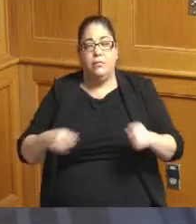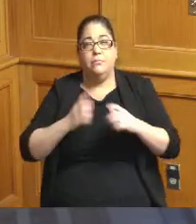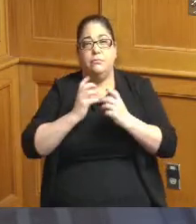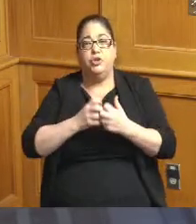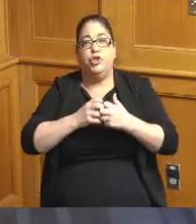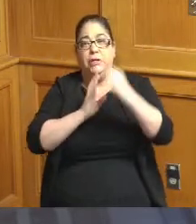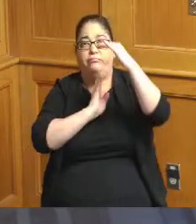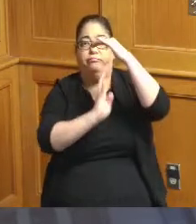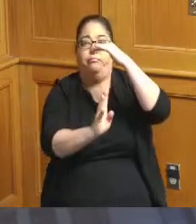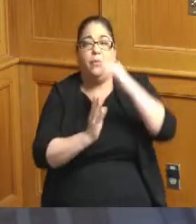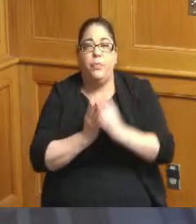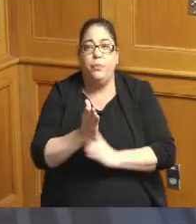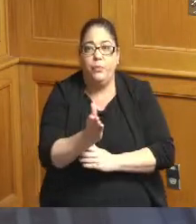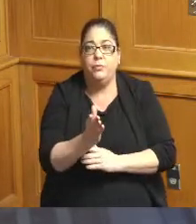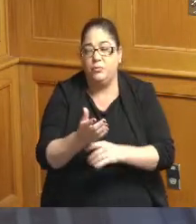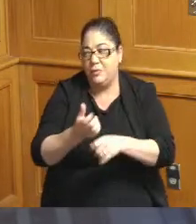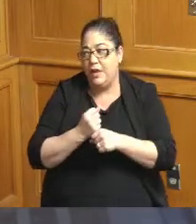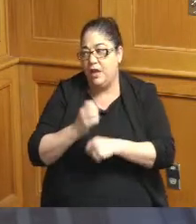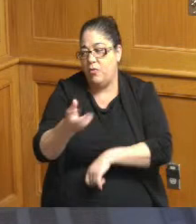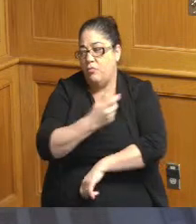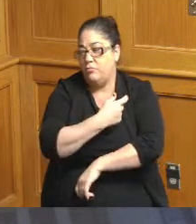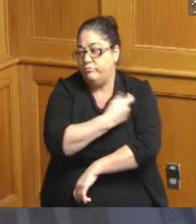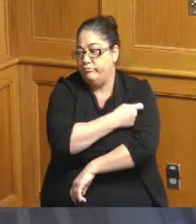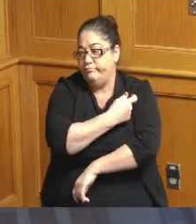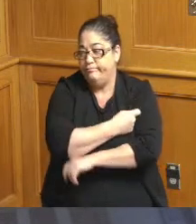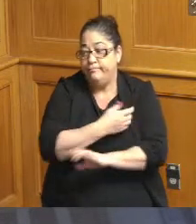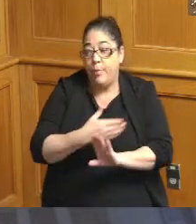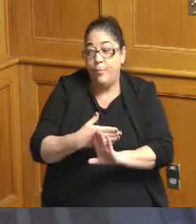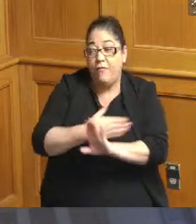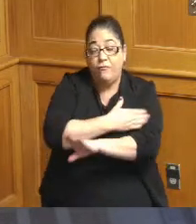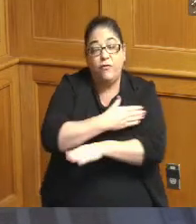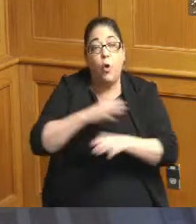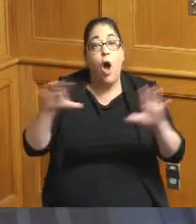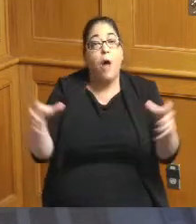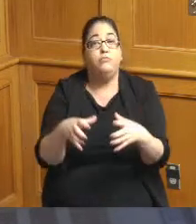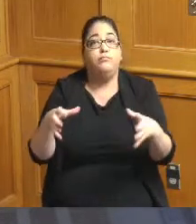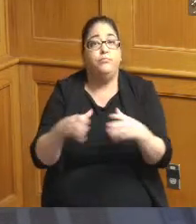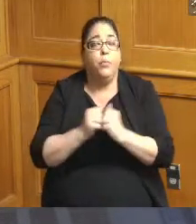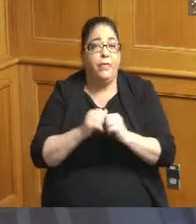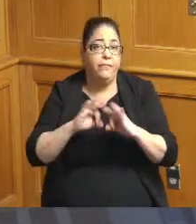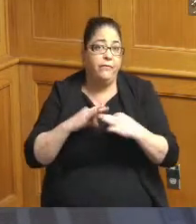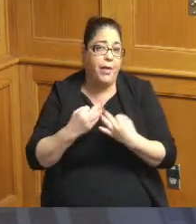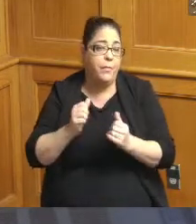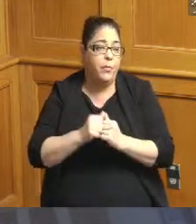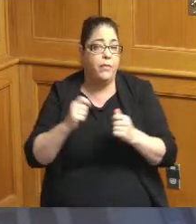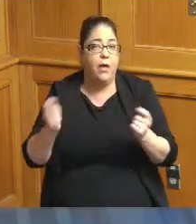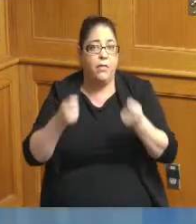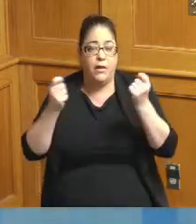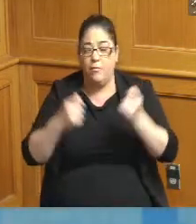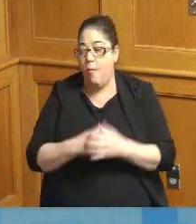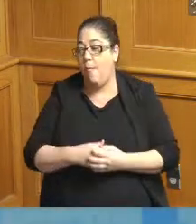in to get your vaccine your booster before any holiday events this year shifting briefly over